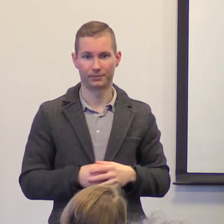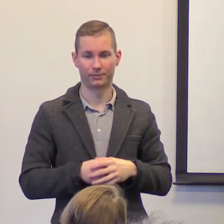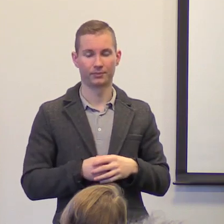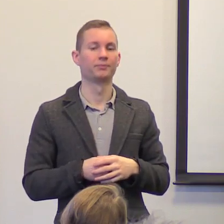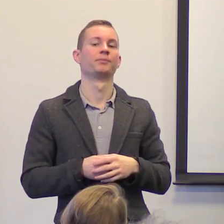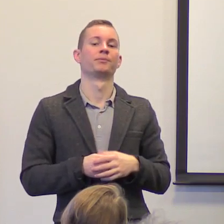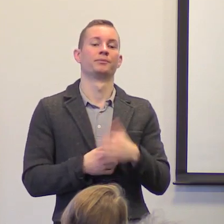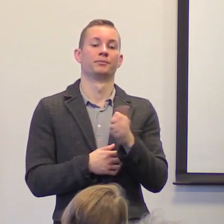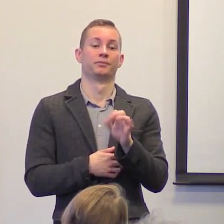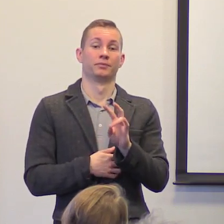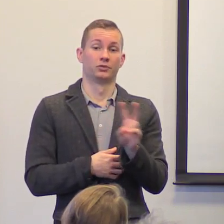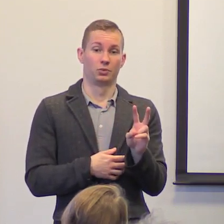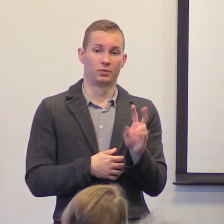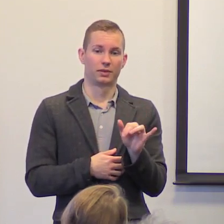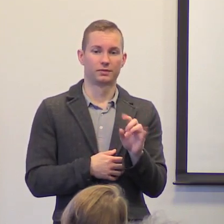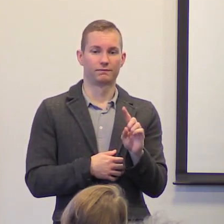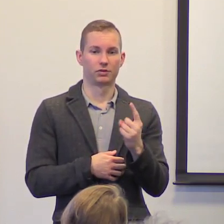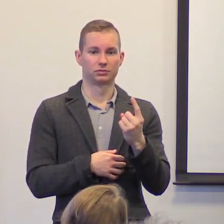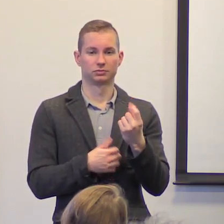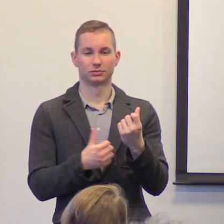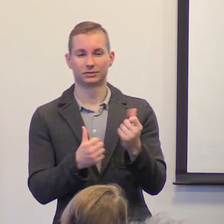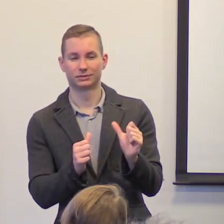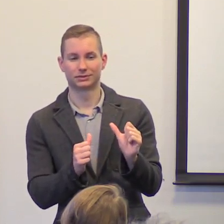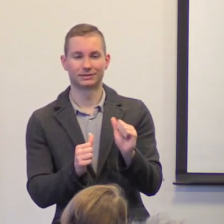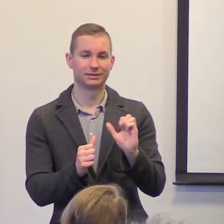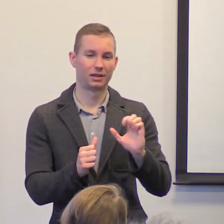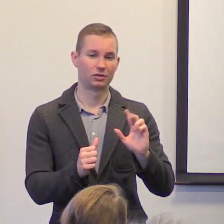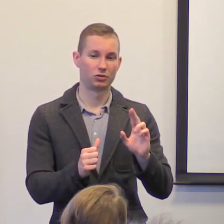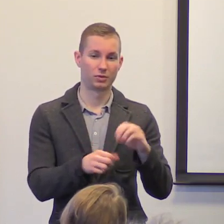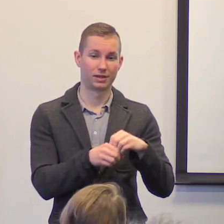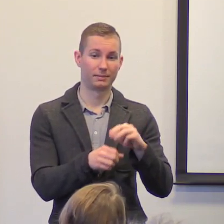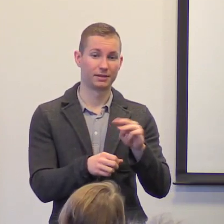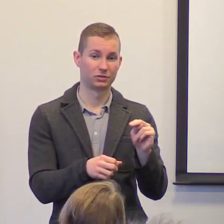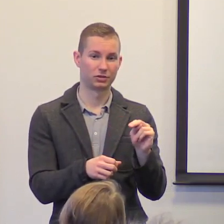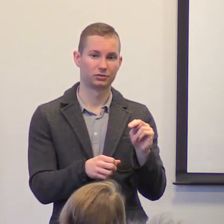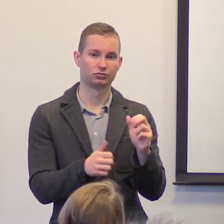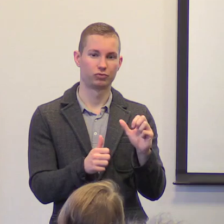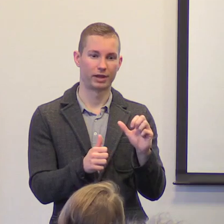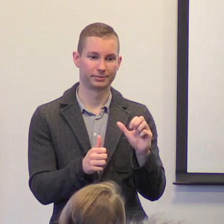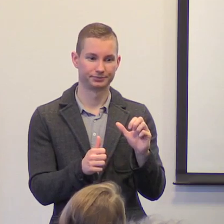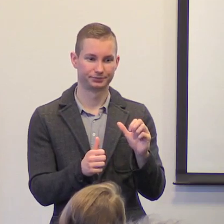1972 was the first attempt of the ACLU of Minnesota to bring a lawsuit on behalf of